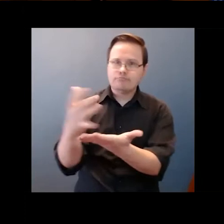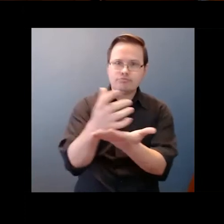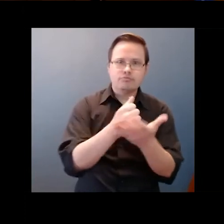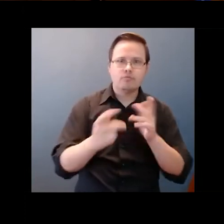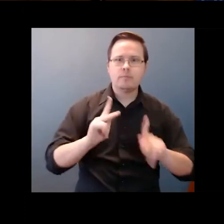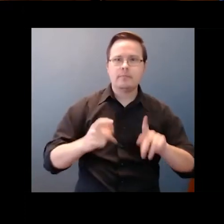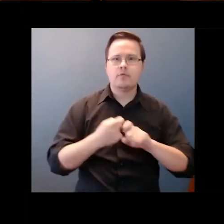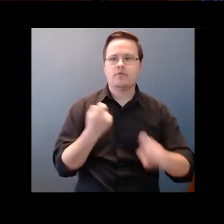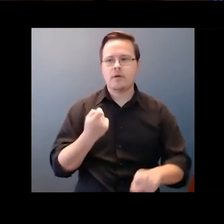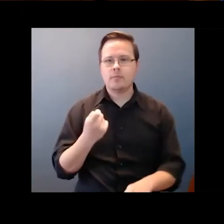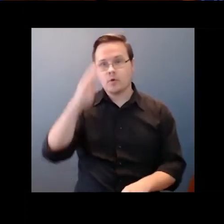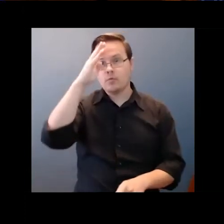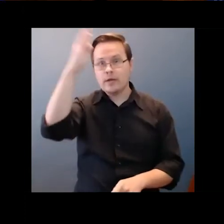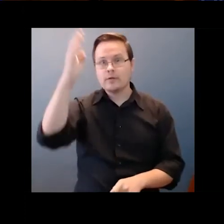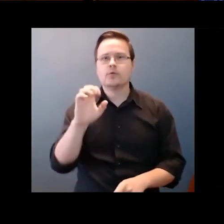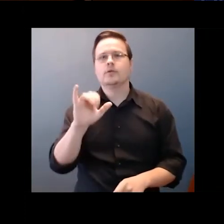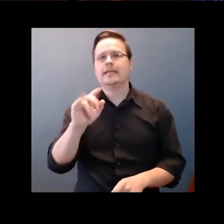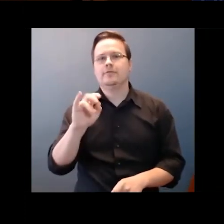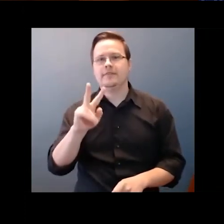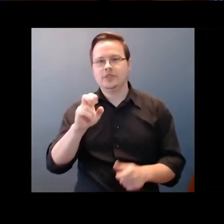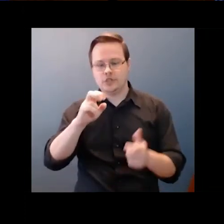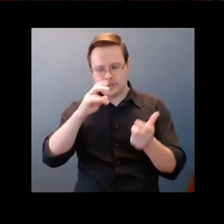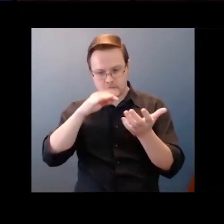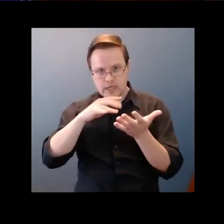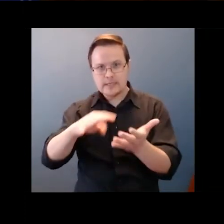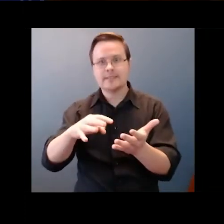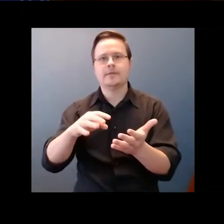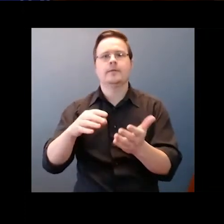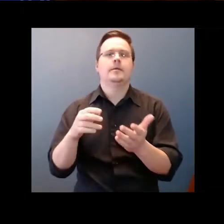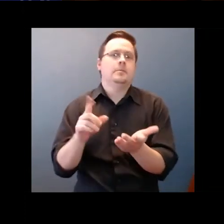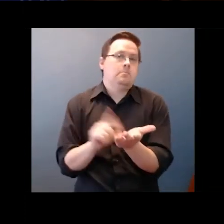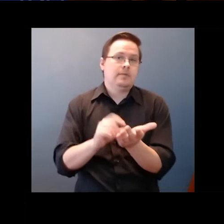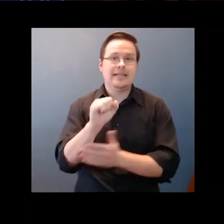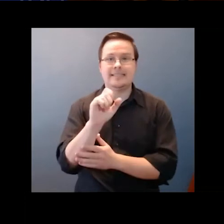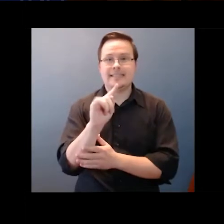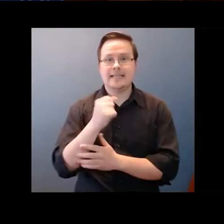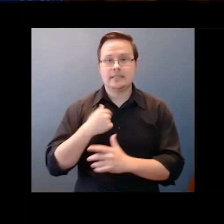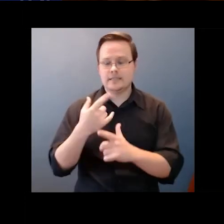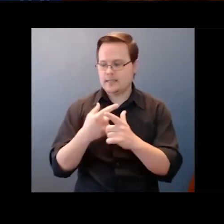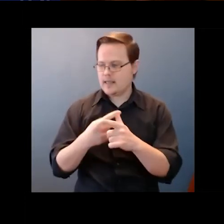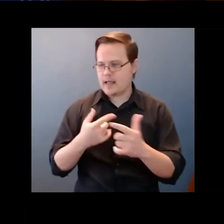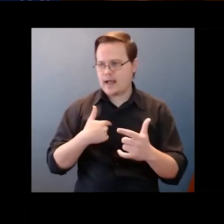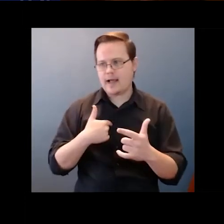saying and publishing and STS. And I just spent, you know, I actually, what will happen is I spent two minutes